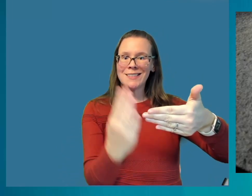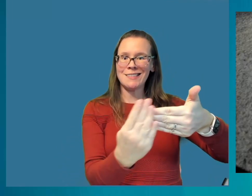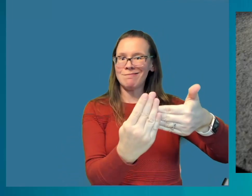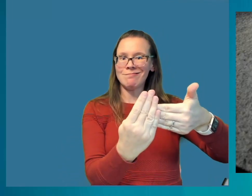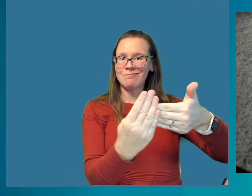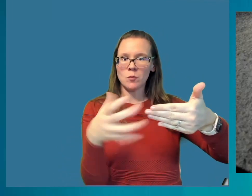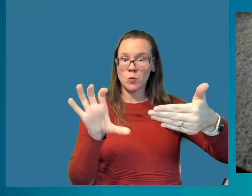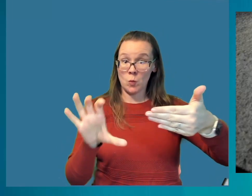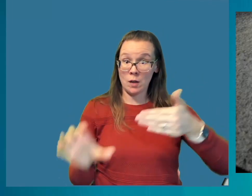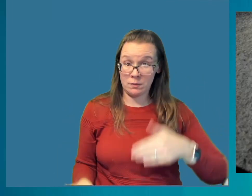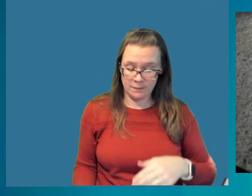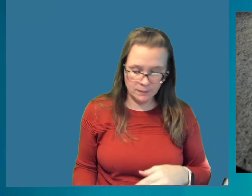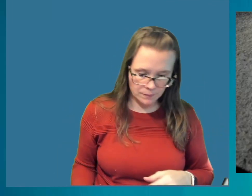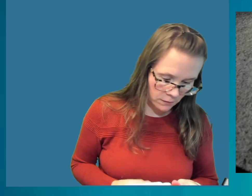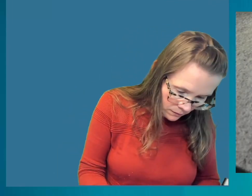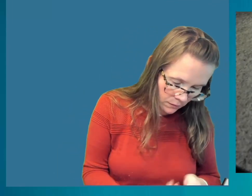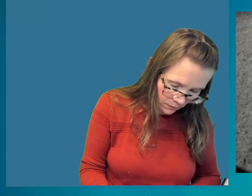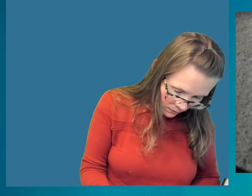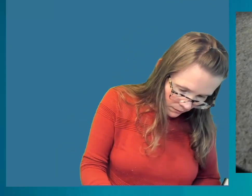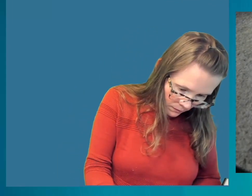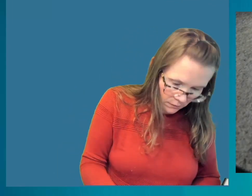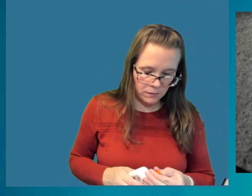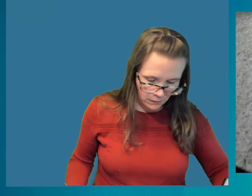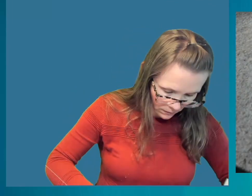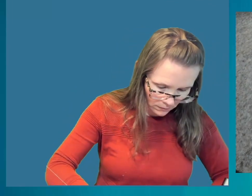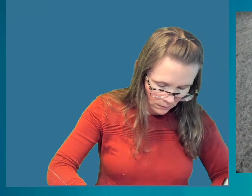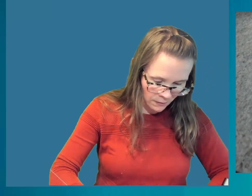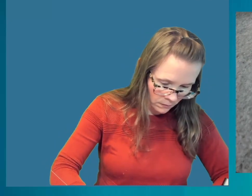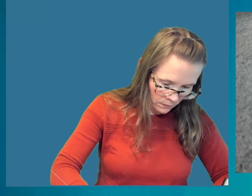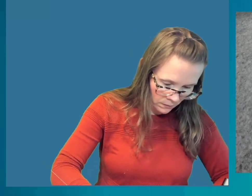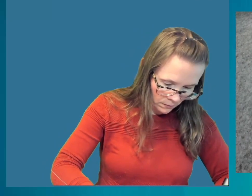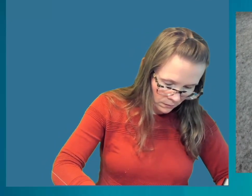to the corner...corners and make sure that nothing ends up poking out from